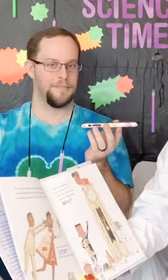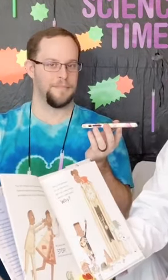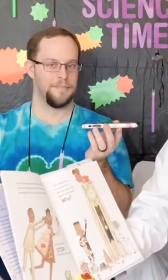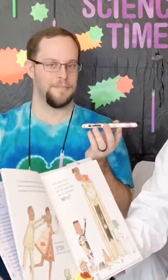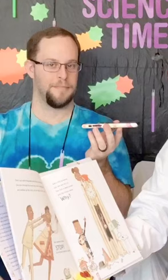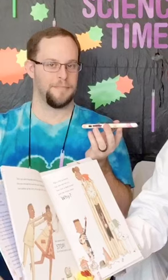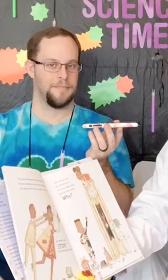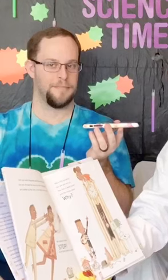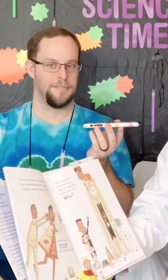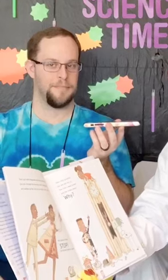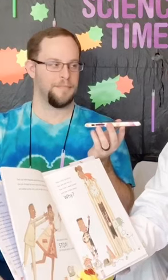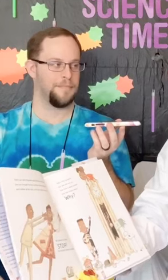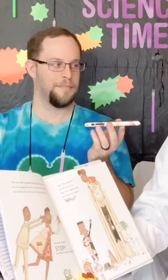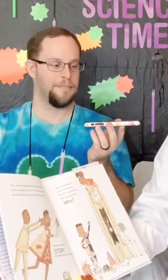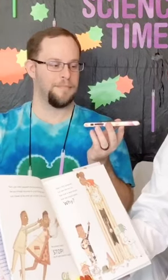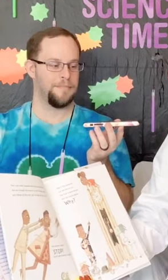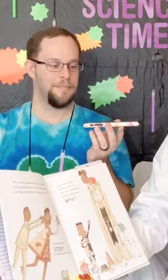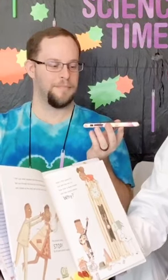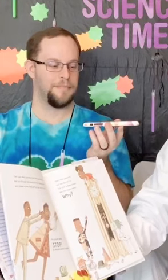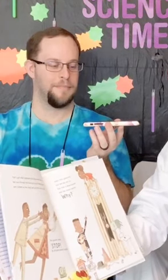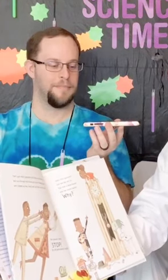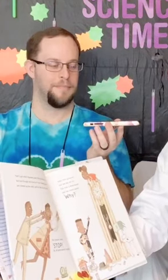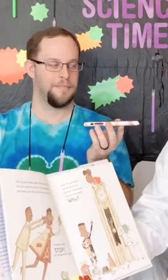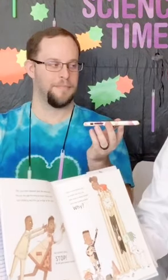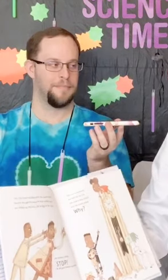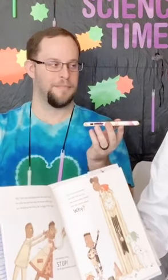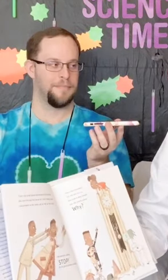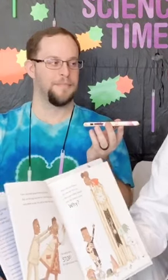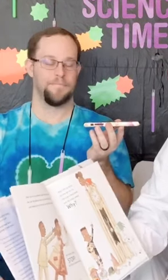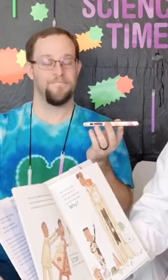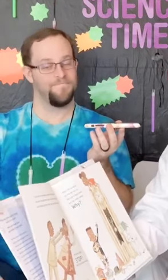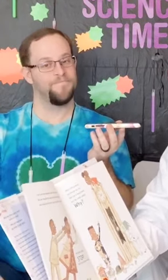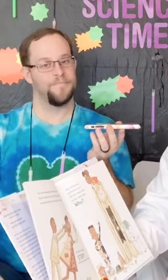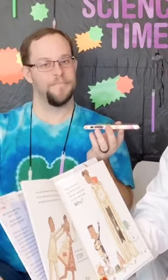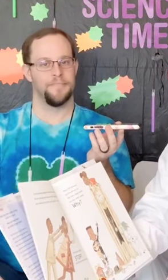her parents yelled stop! As all good parents would.